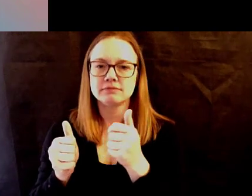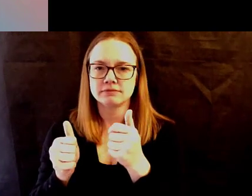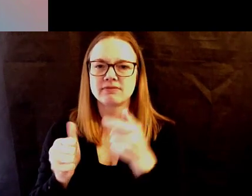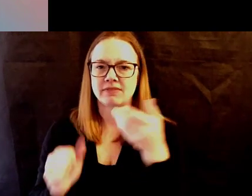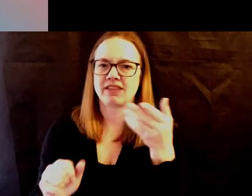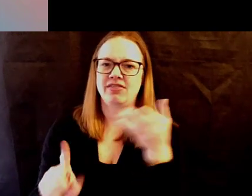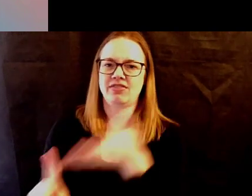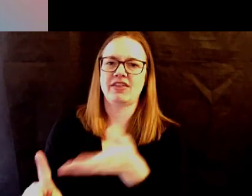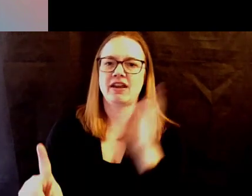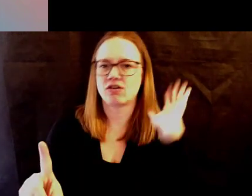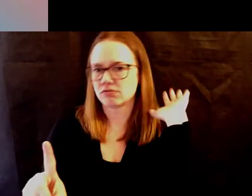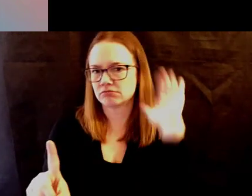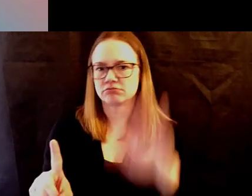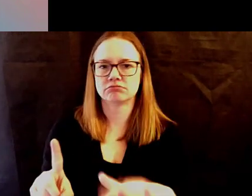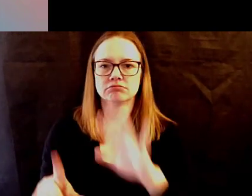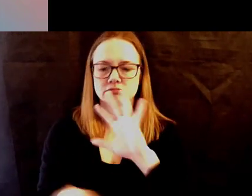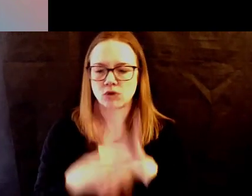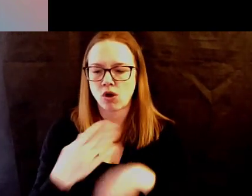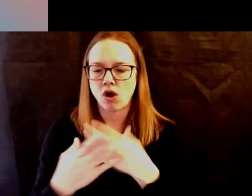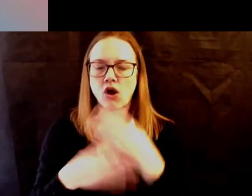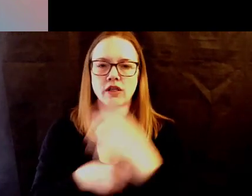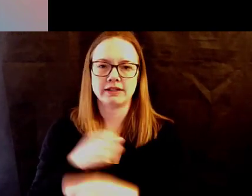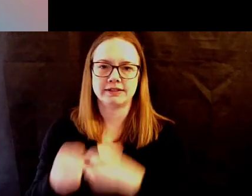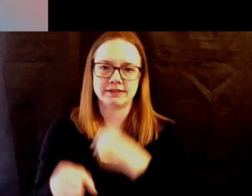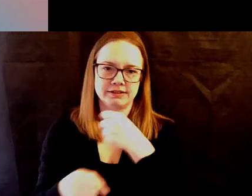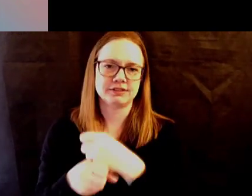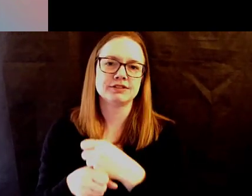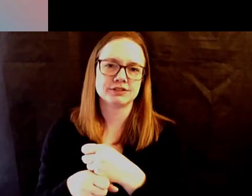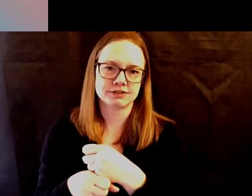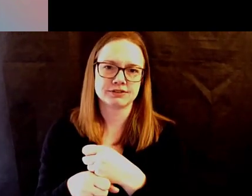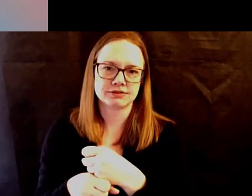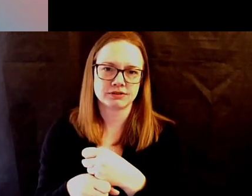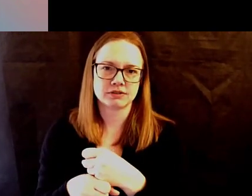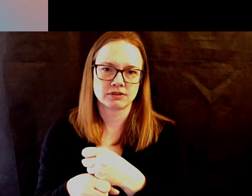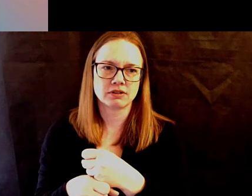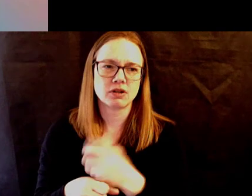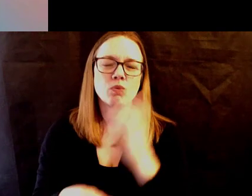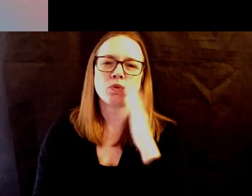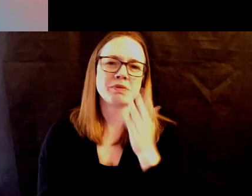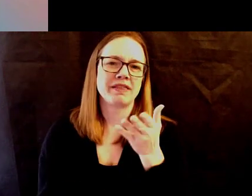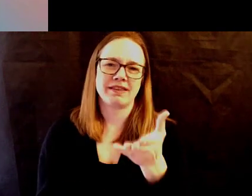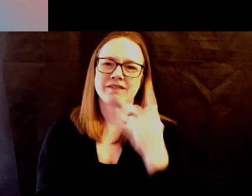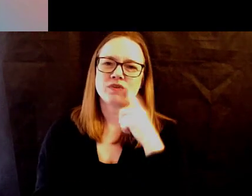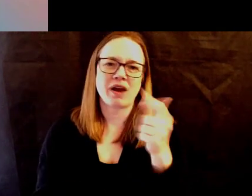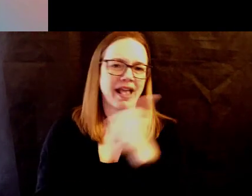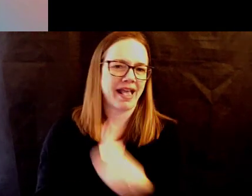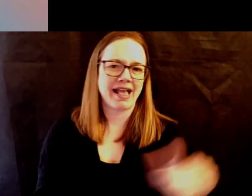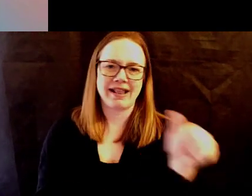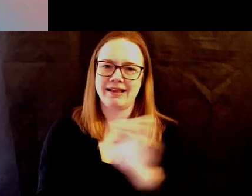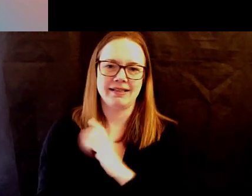will have that tracker up as part of their requirements as well ,, or a similar tracker.